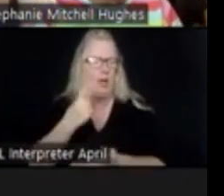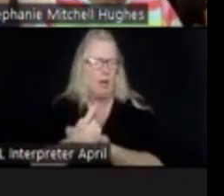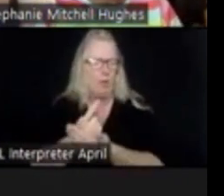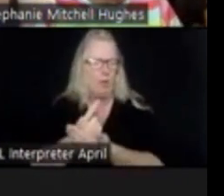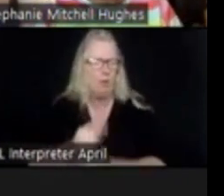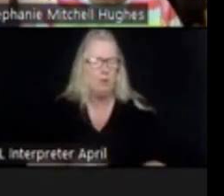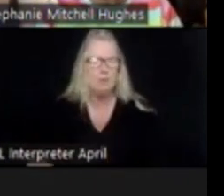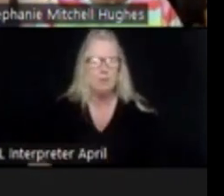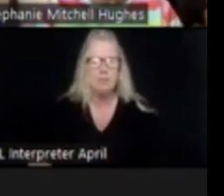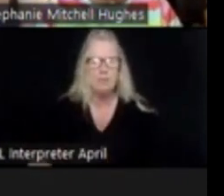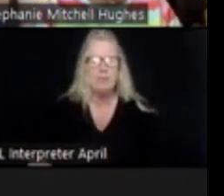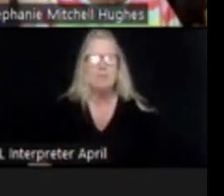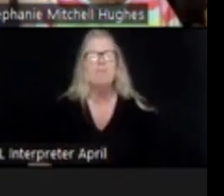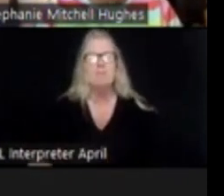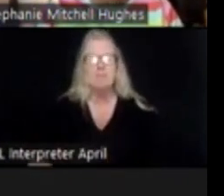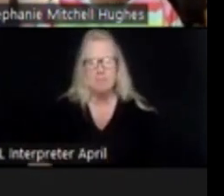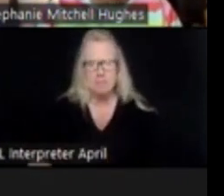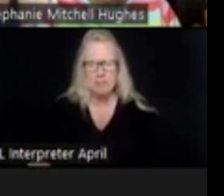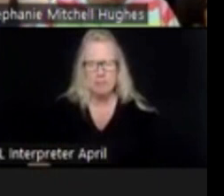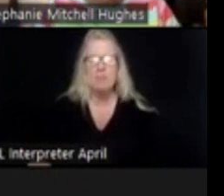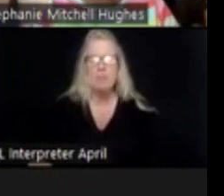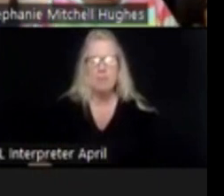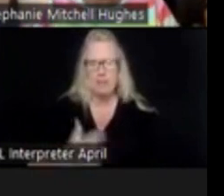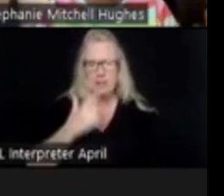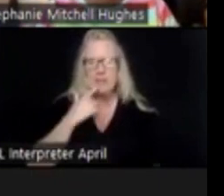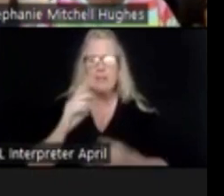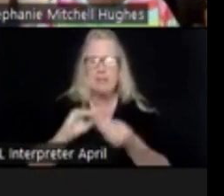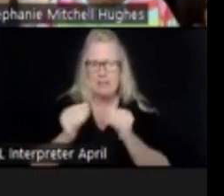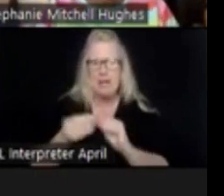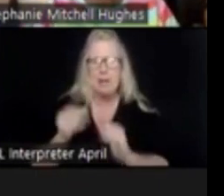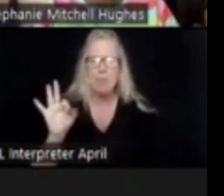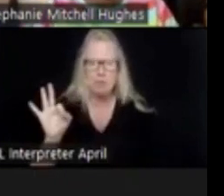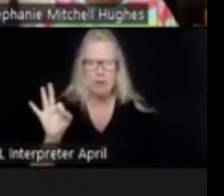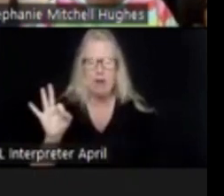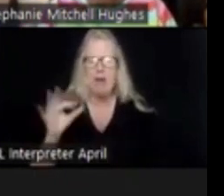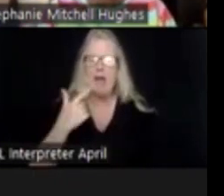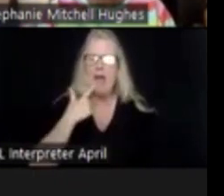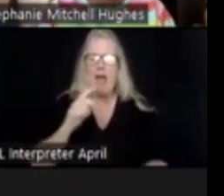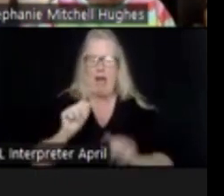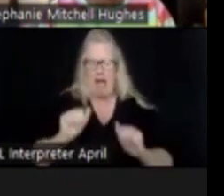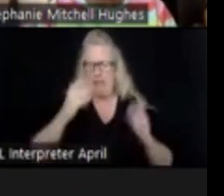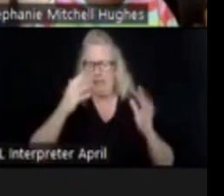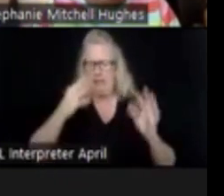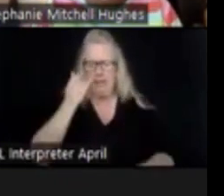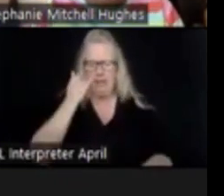THAT IS SAID DIFFERENTLY IN NUMBER NINE.